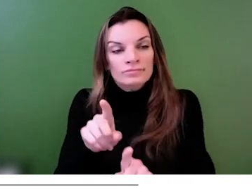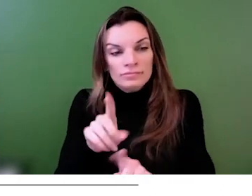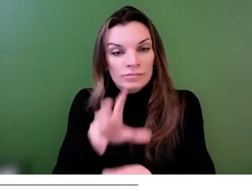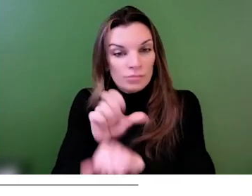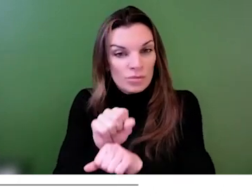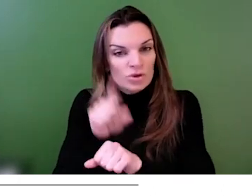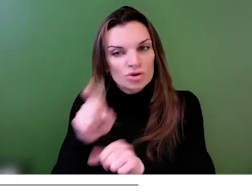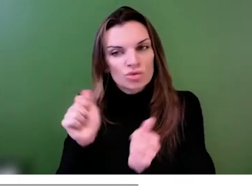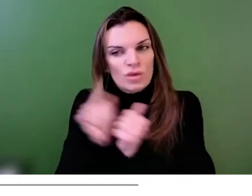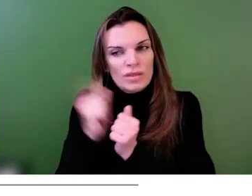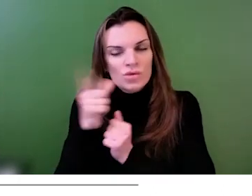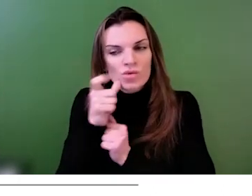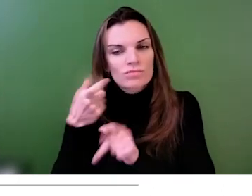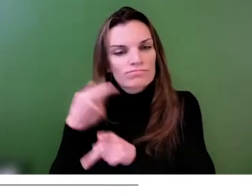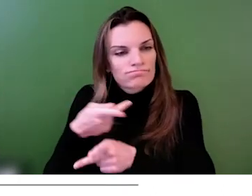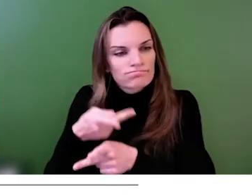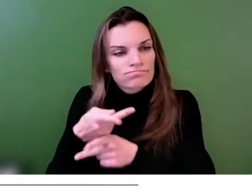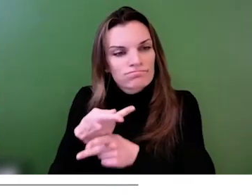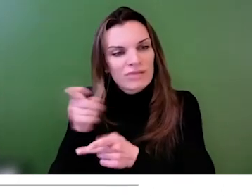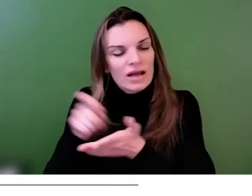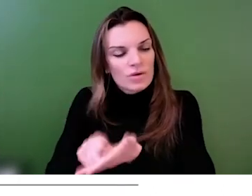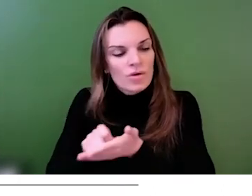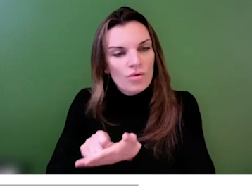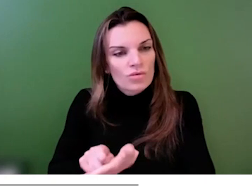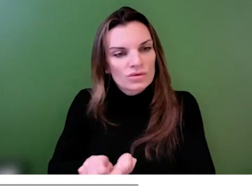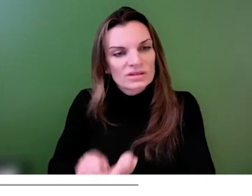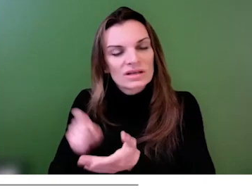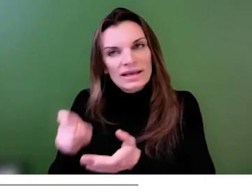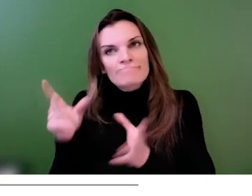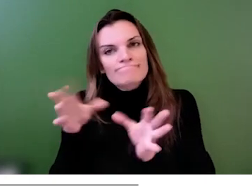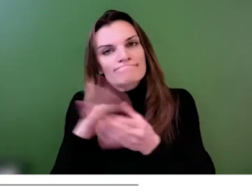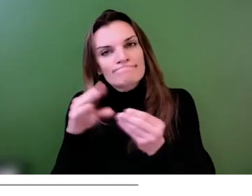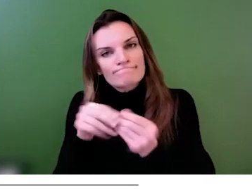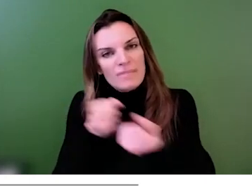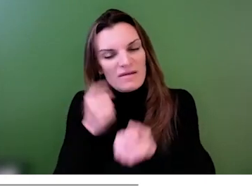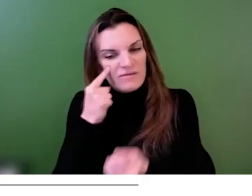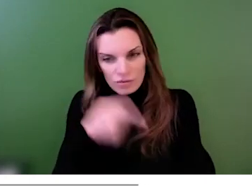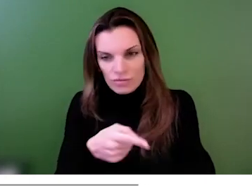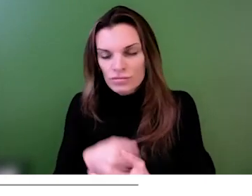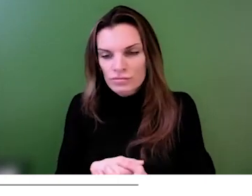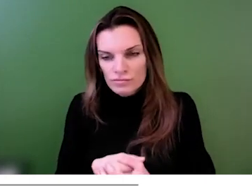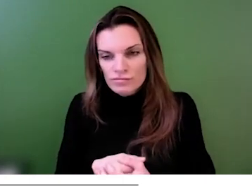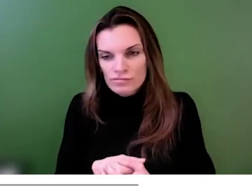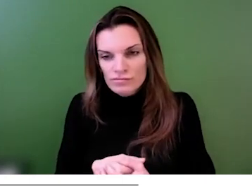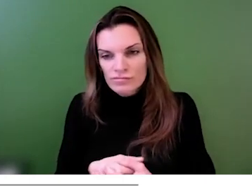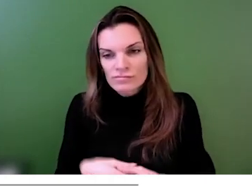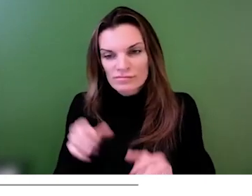appointments to help take notes and communicate your symptoms. Having that kind of advocate and